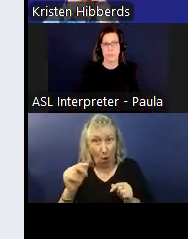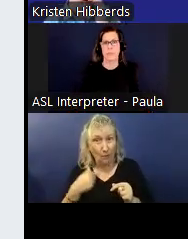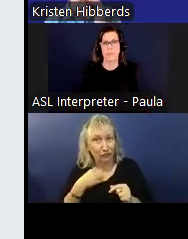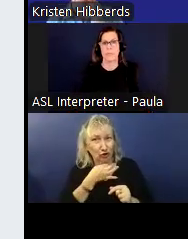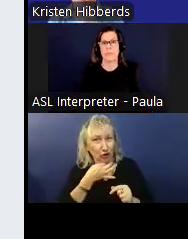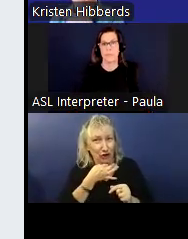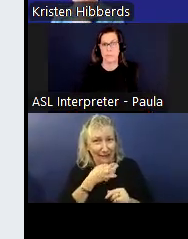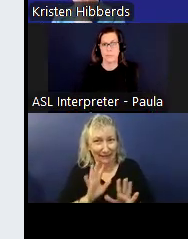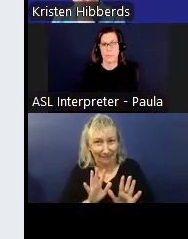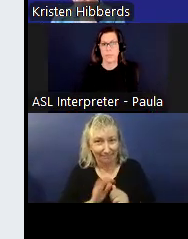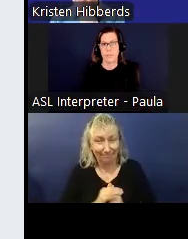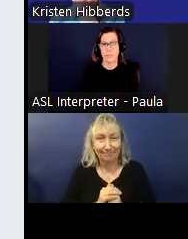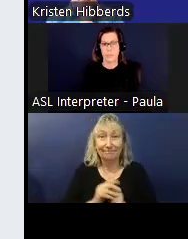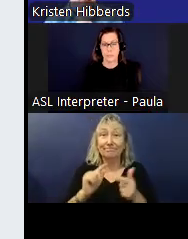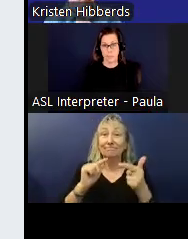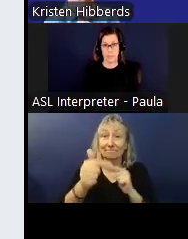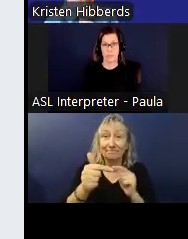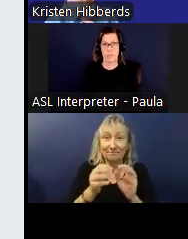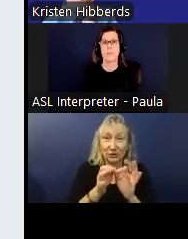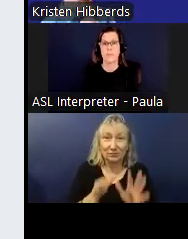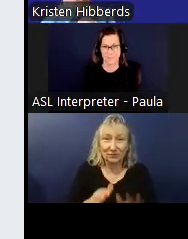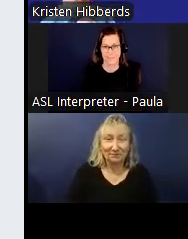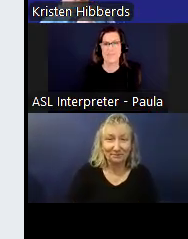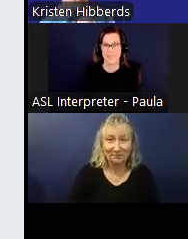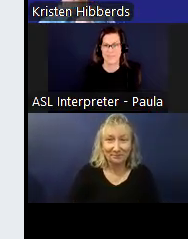Well, I think a, A is intended to cover that if,